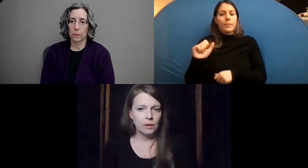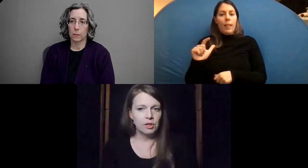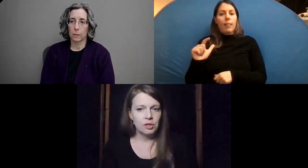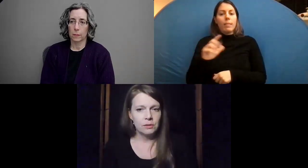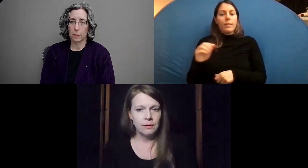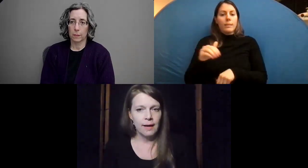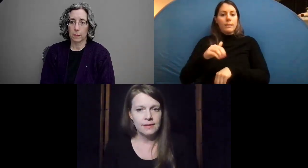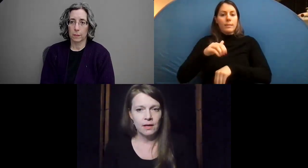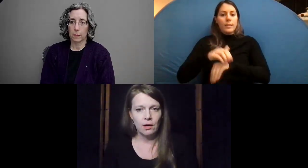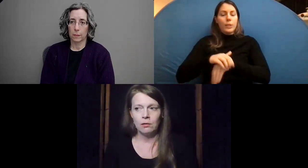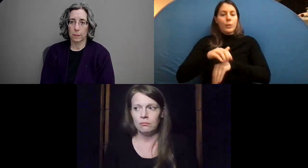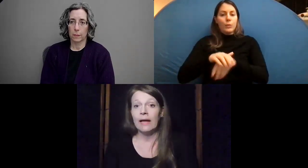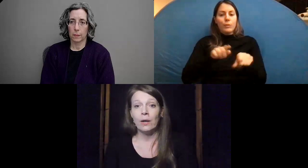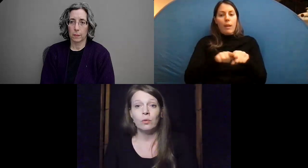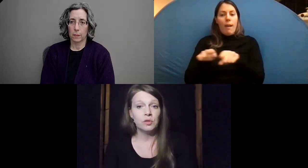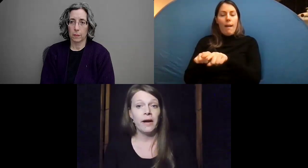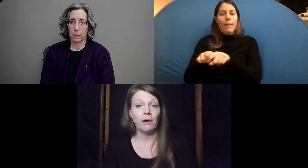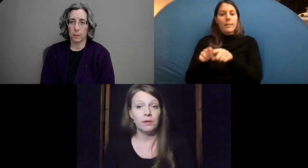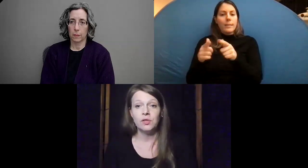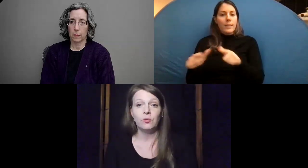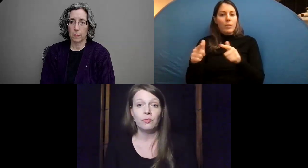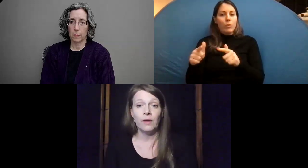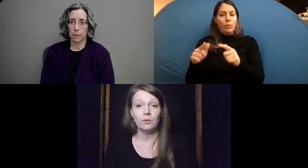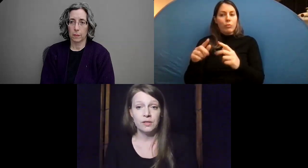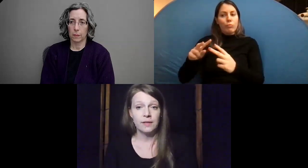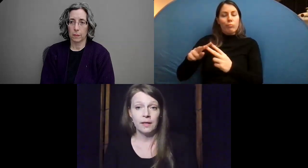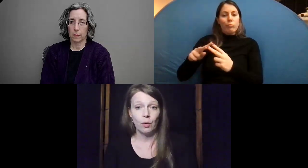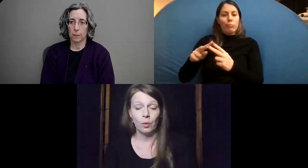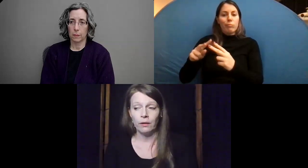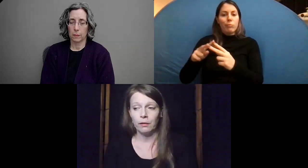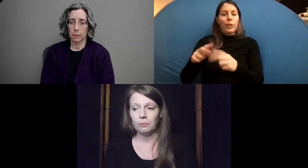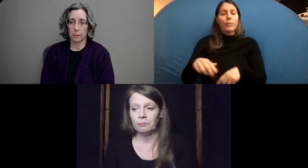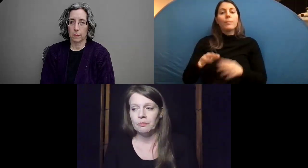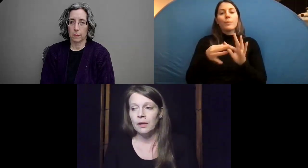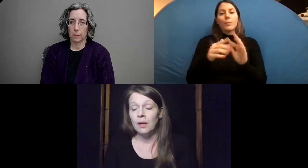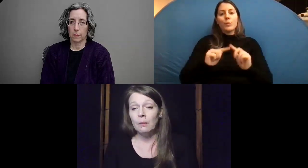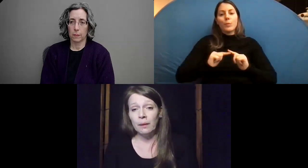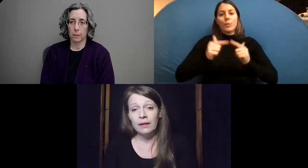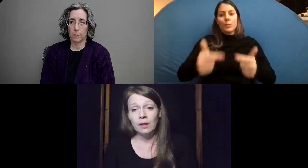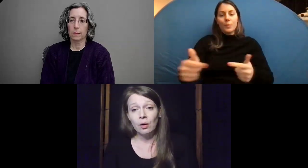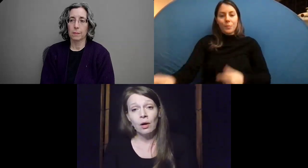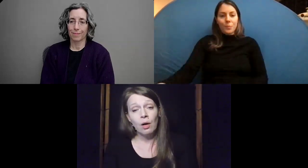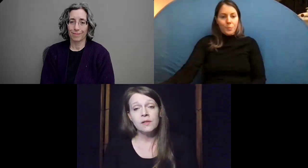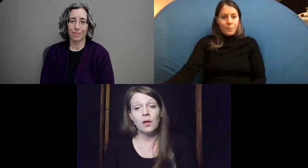States work with American Sign Language and English as their language pair, the two languages